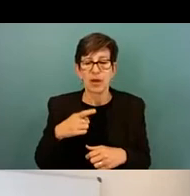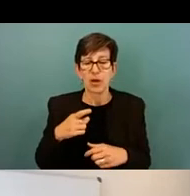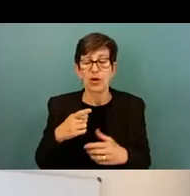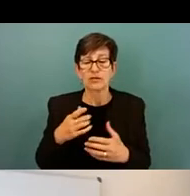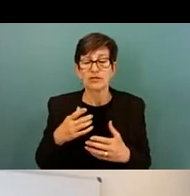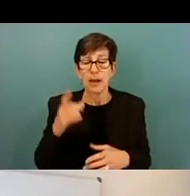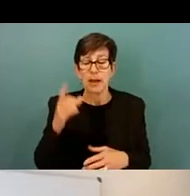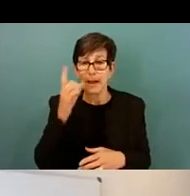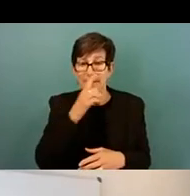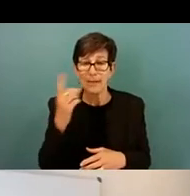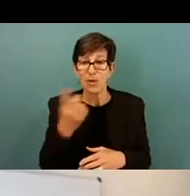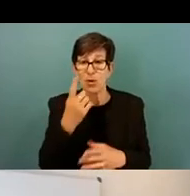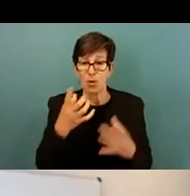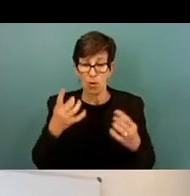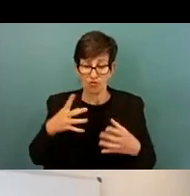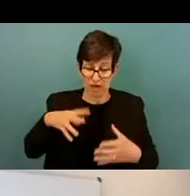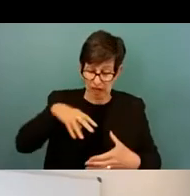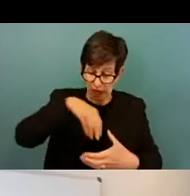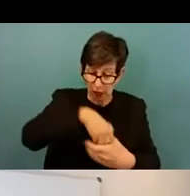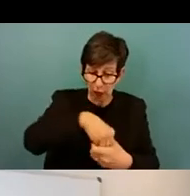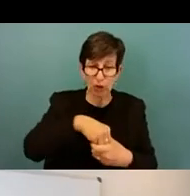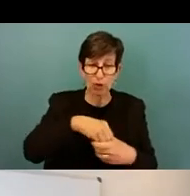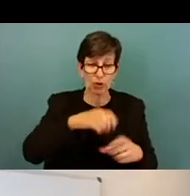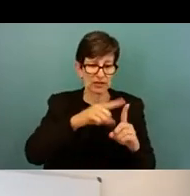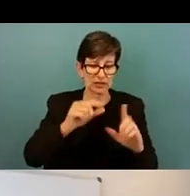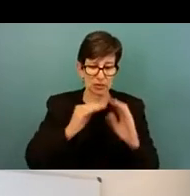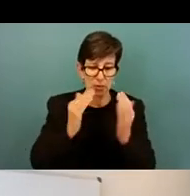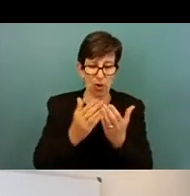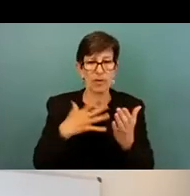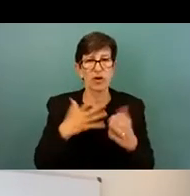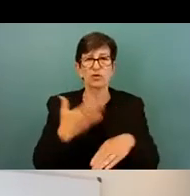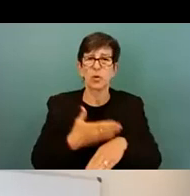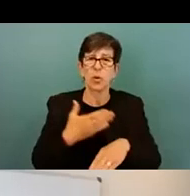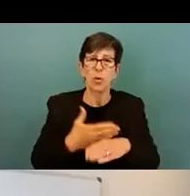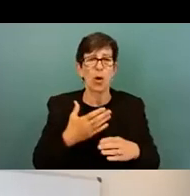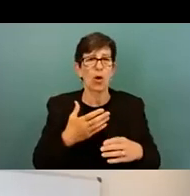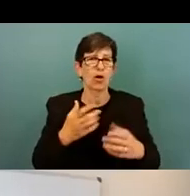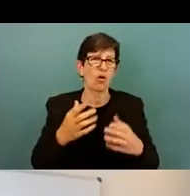they're involved in work because they're involved in education, et cetera. Although you'll,